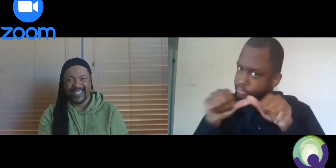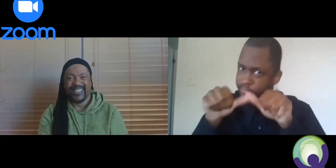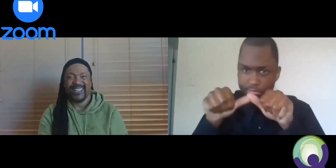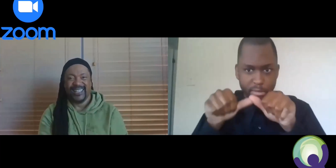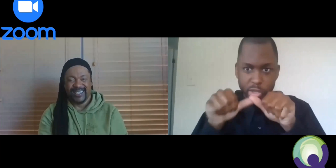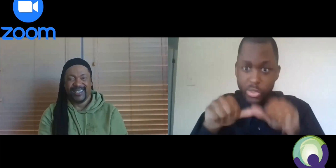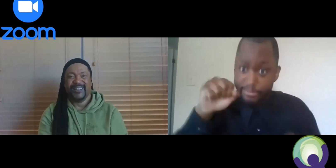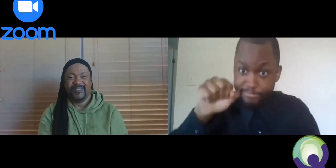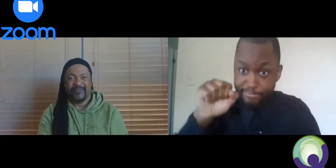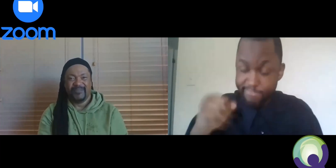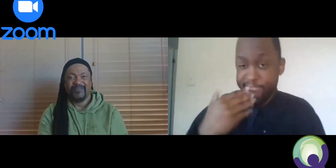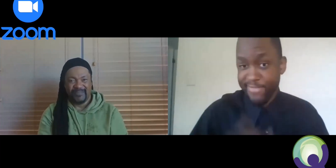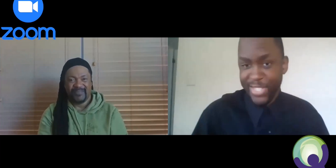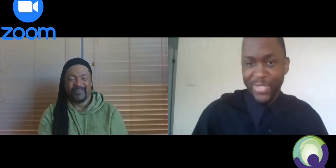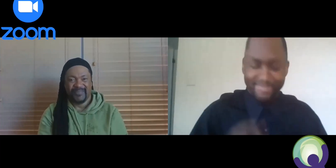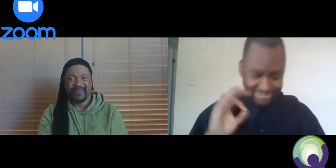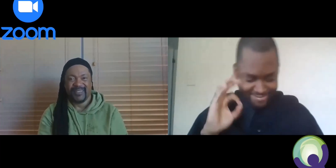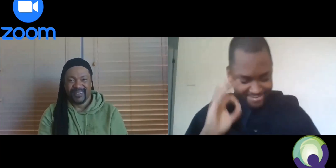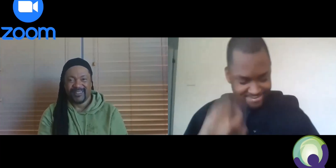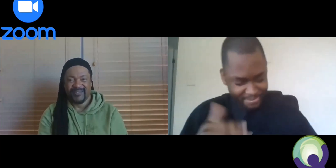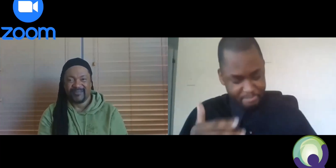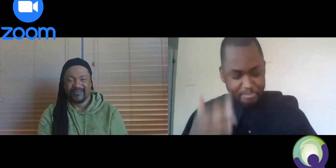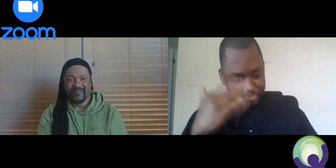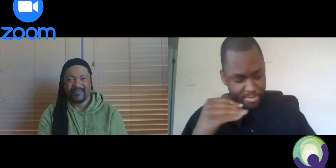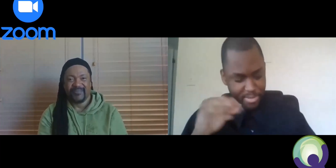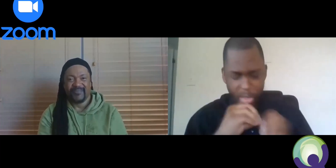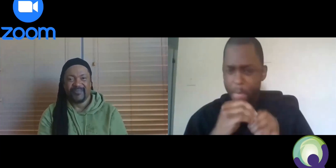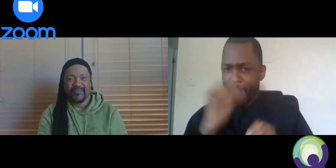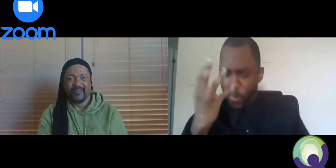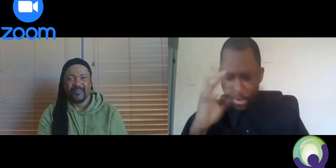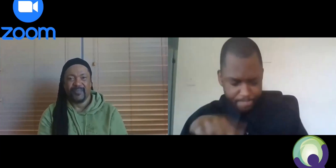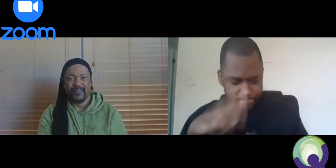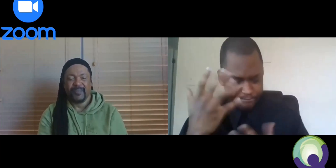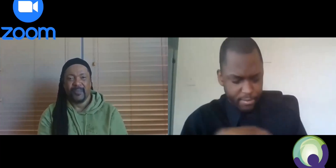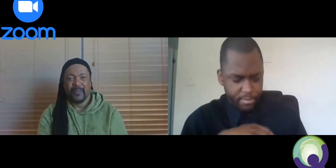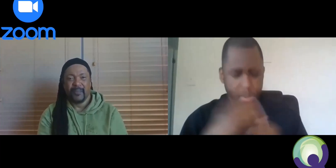but it was good and made you determined to go on. Ok, number 4.